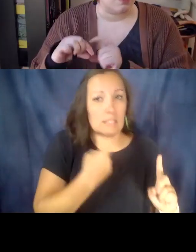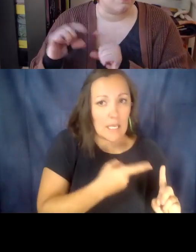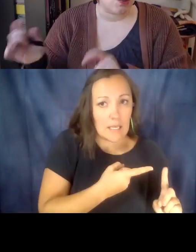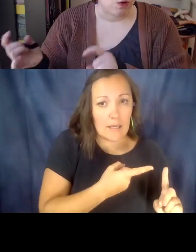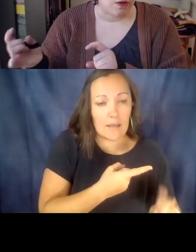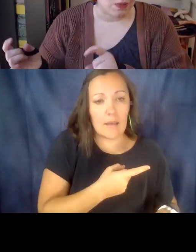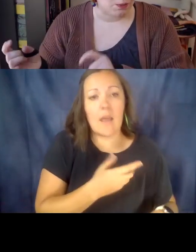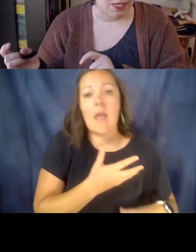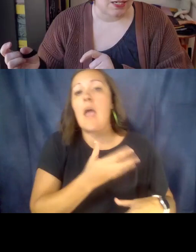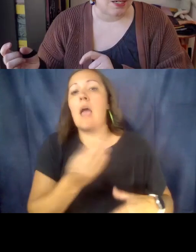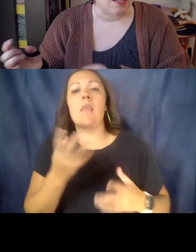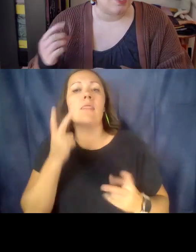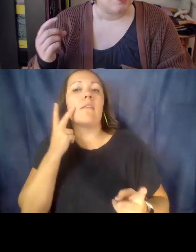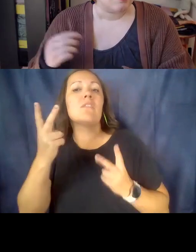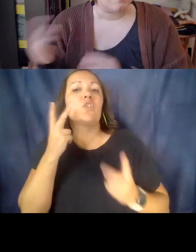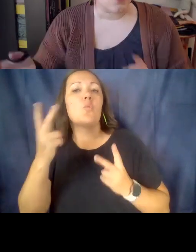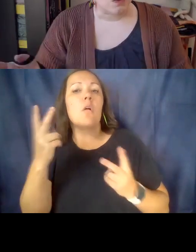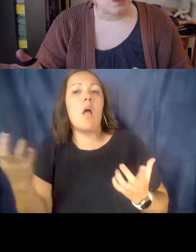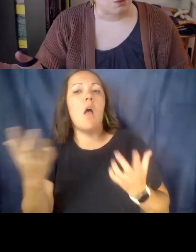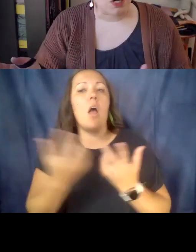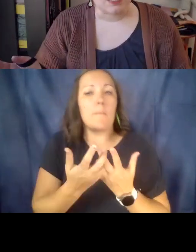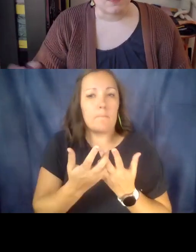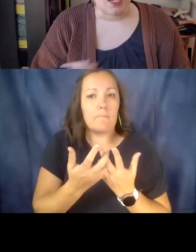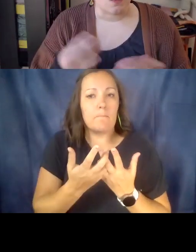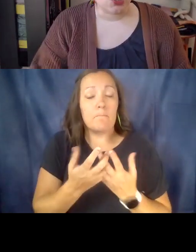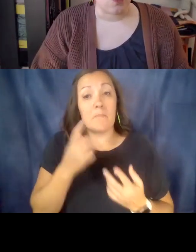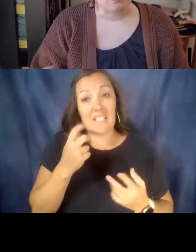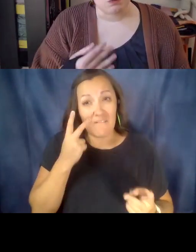the visual that is being presented is. Since the visuals are important in this video showing people